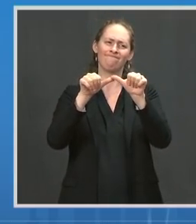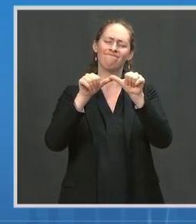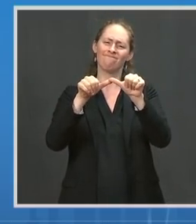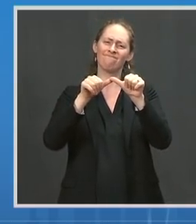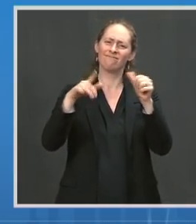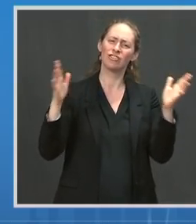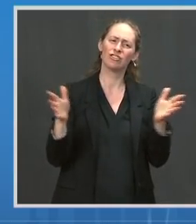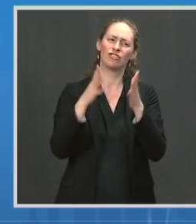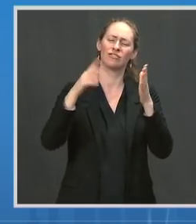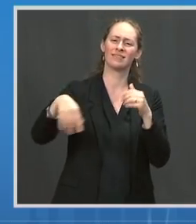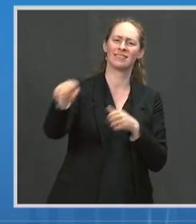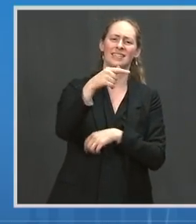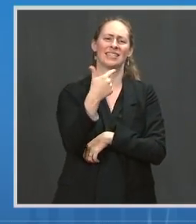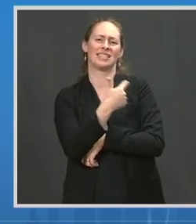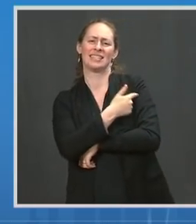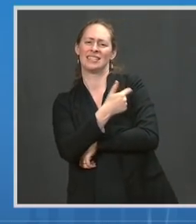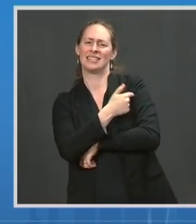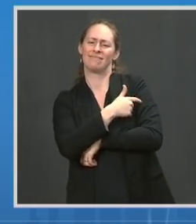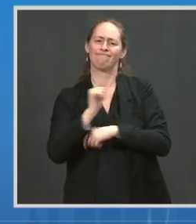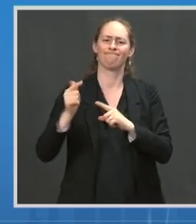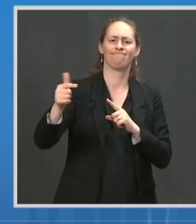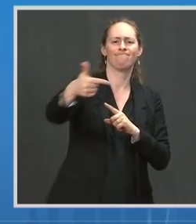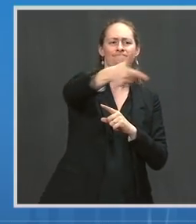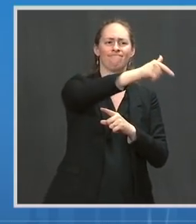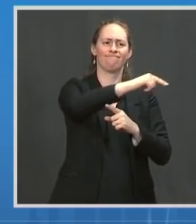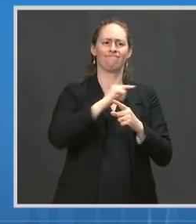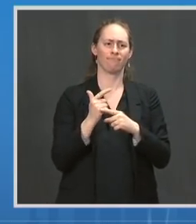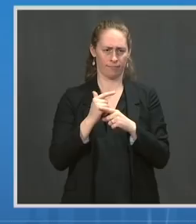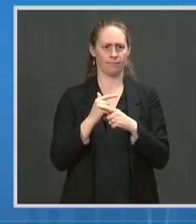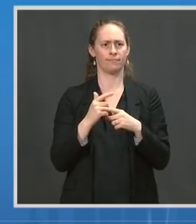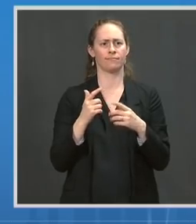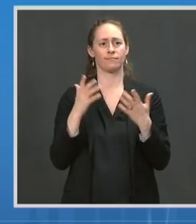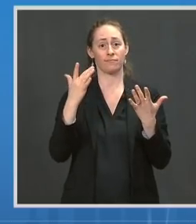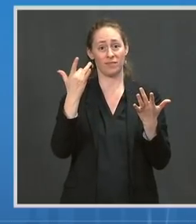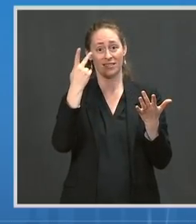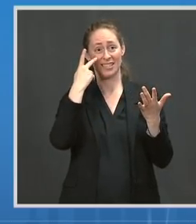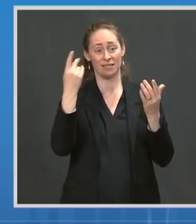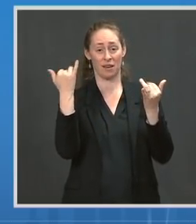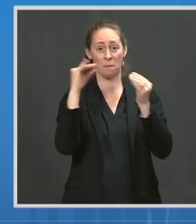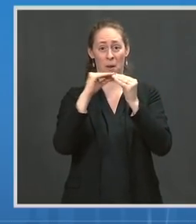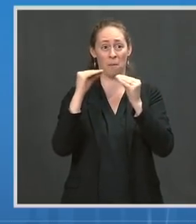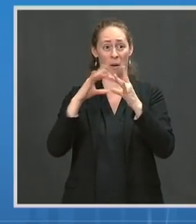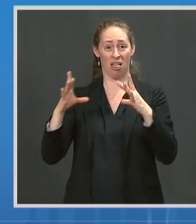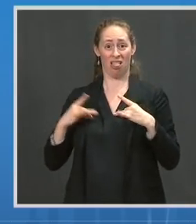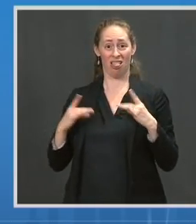This -- the increasing trends in cases, hospitalizations, and deaths are very concerning,